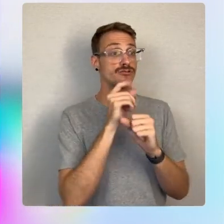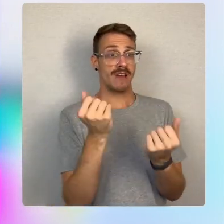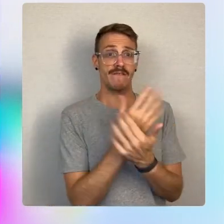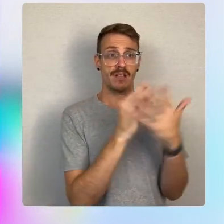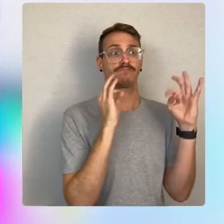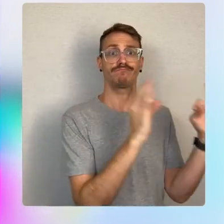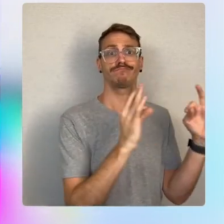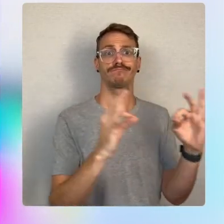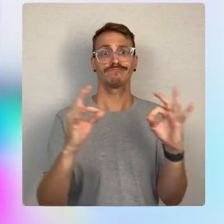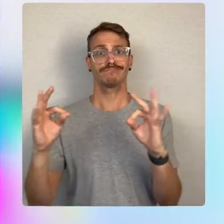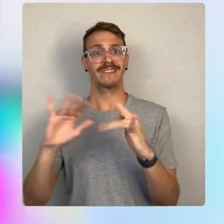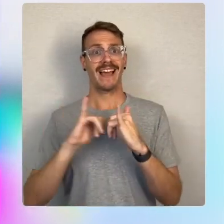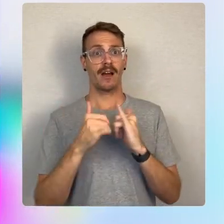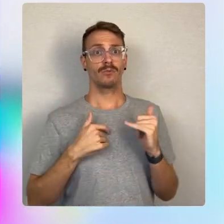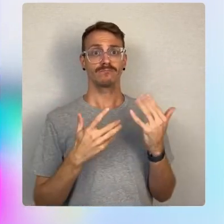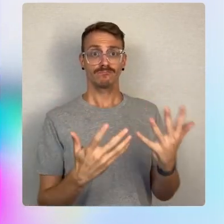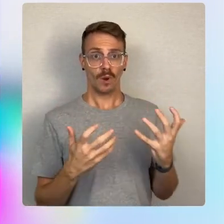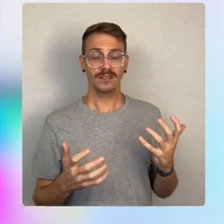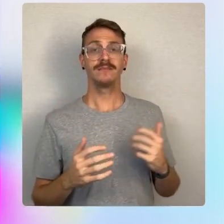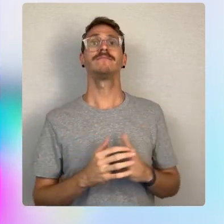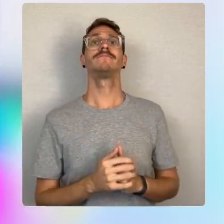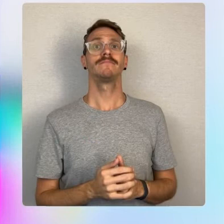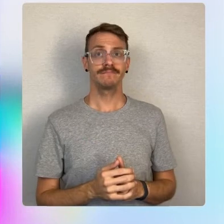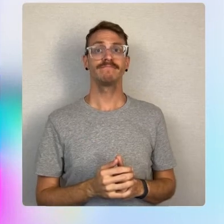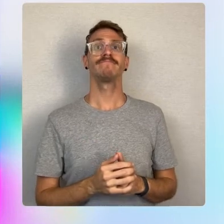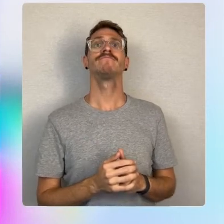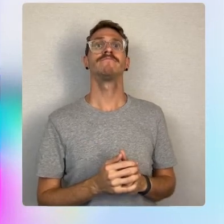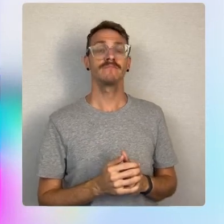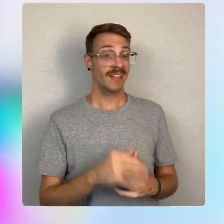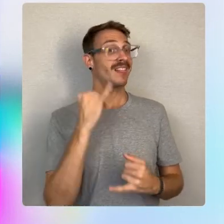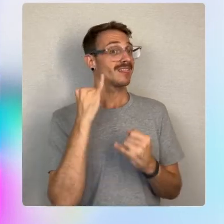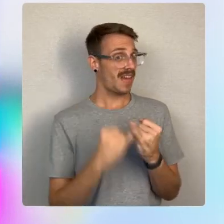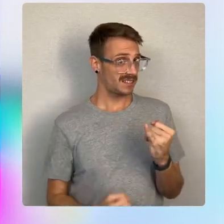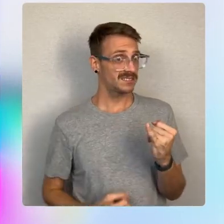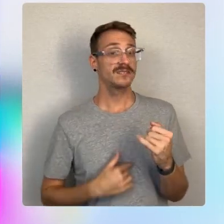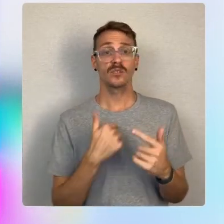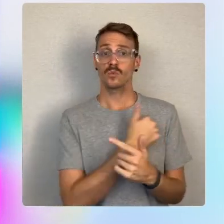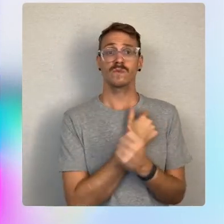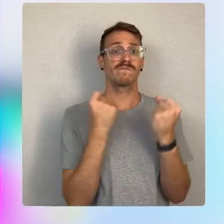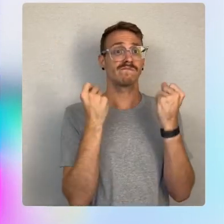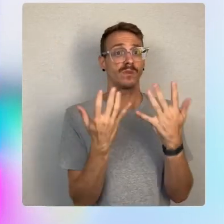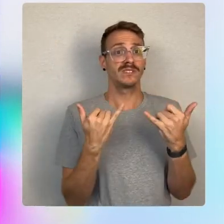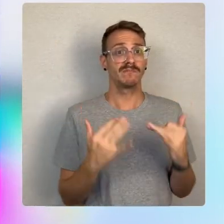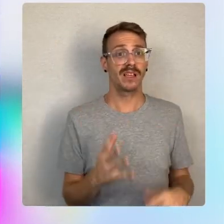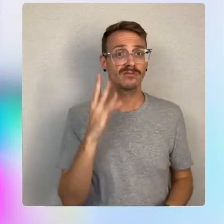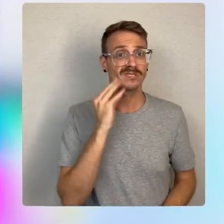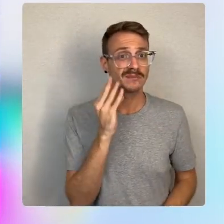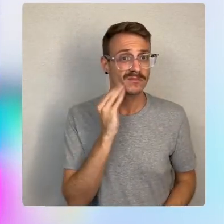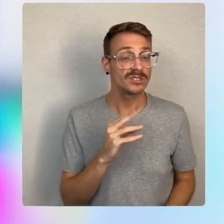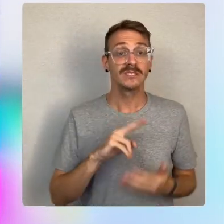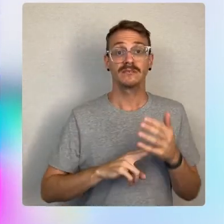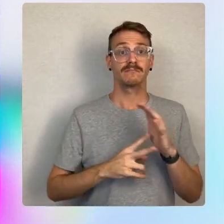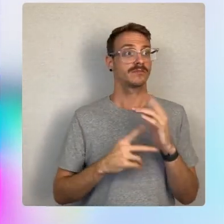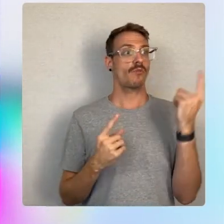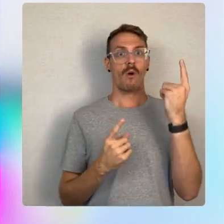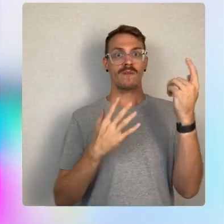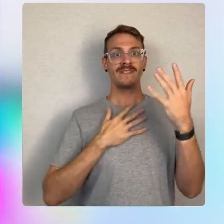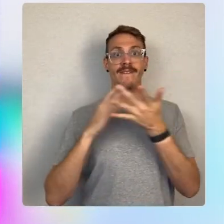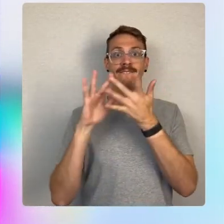the way that we intended. Lastly, you know, we're a multiplayer experience, so there's always networking,